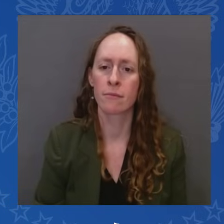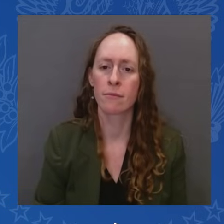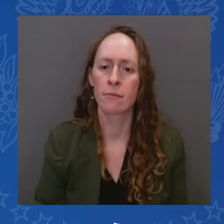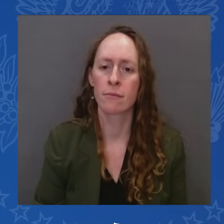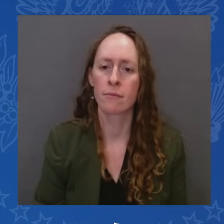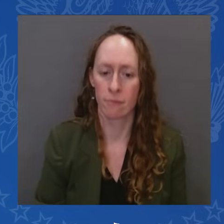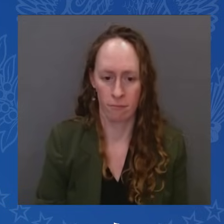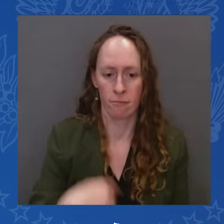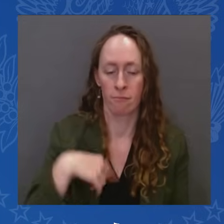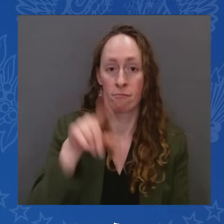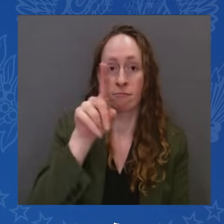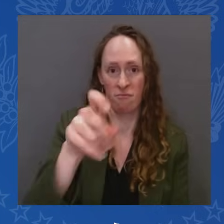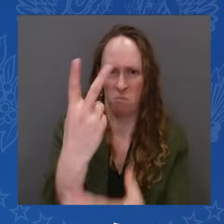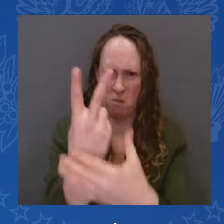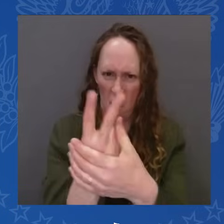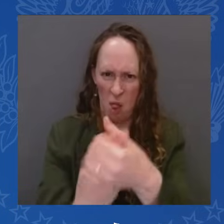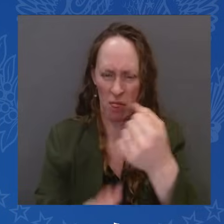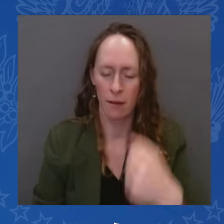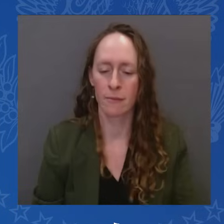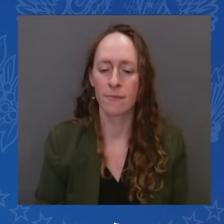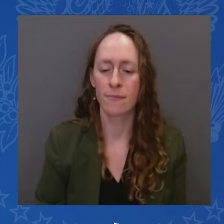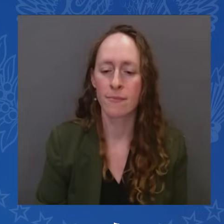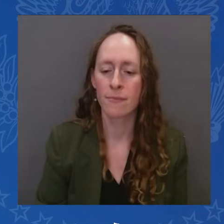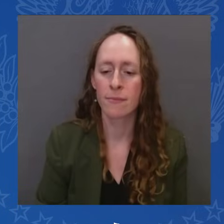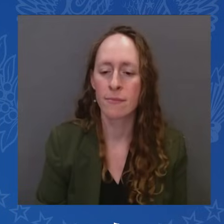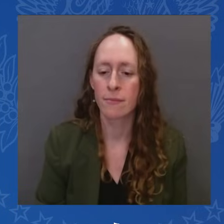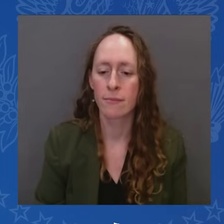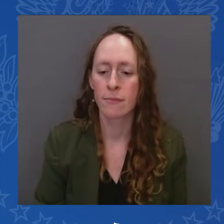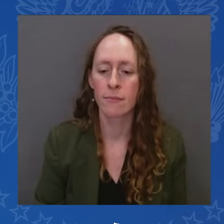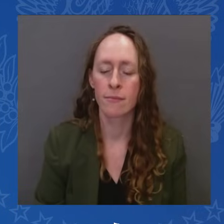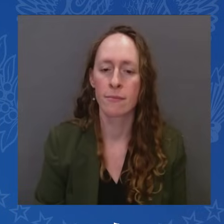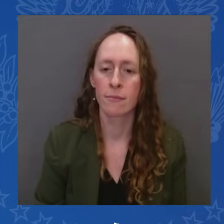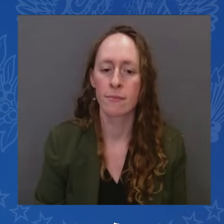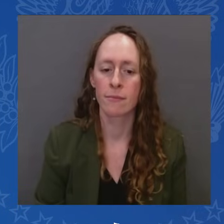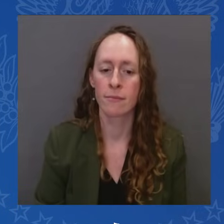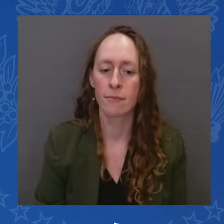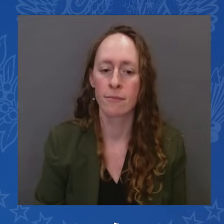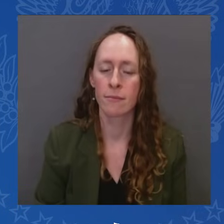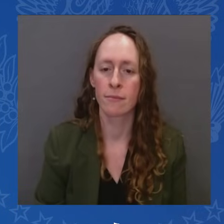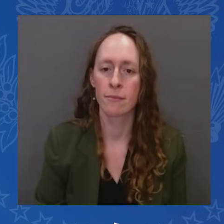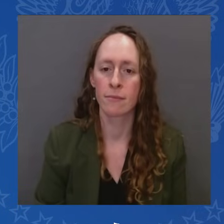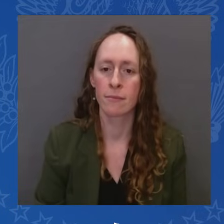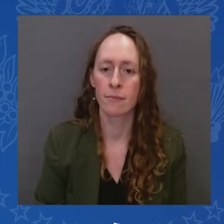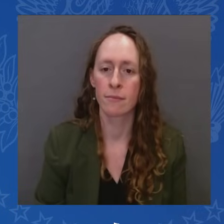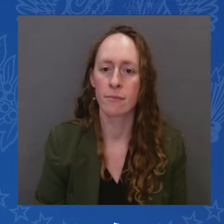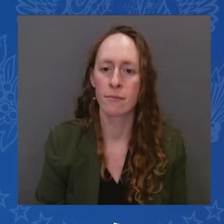Given the Republican skepticism of the Ukraine effort, do you worry that a second term for President Trump